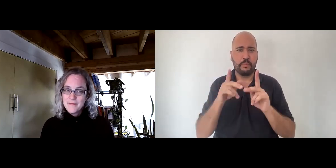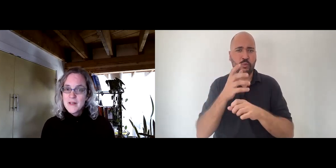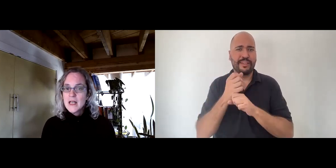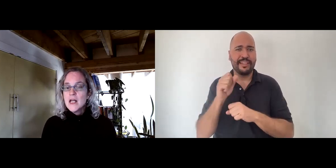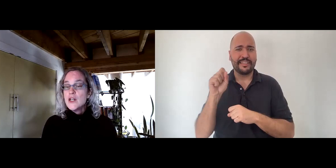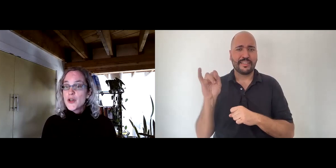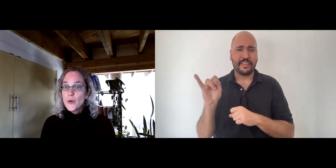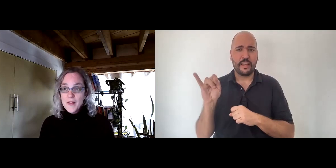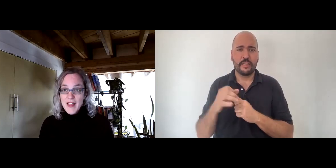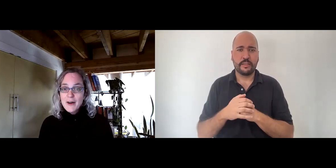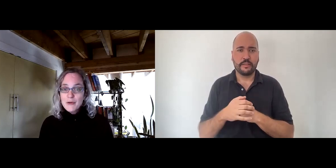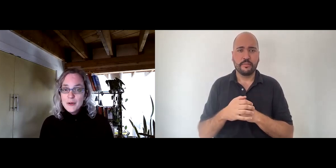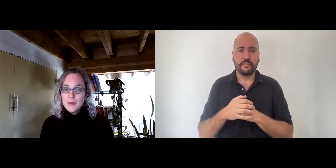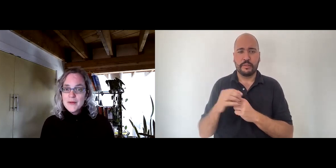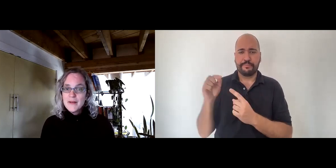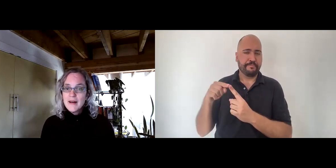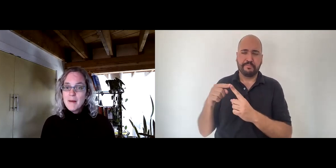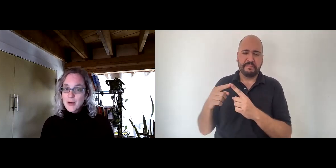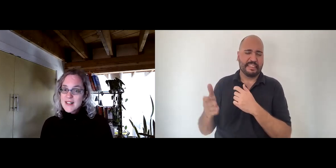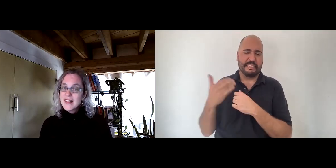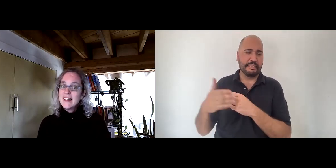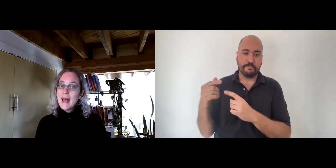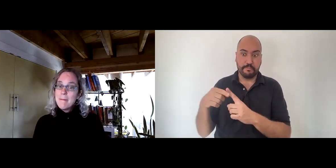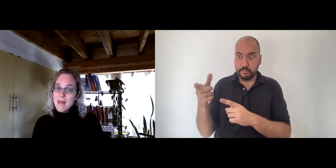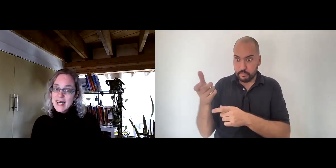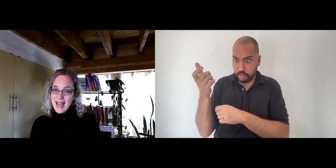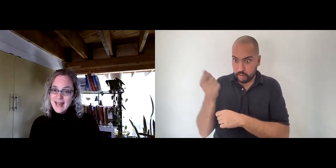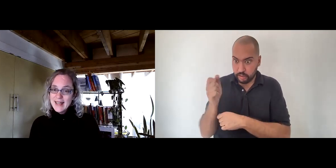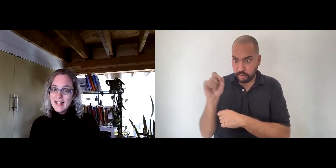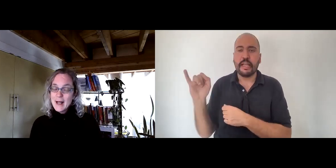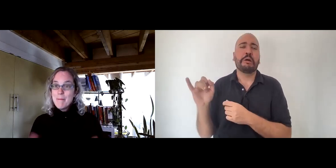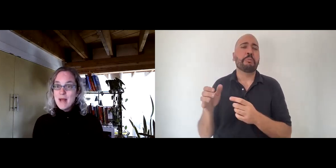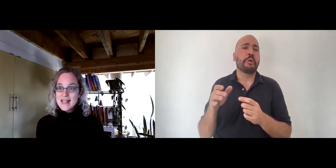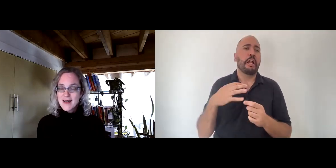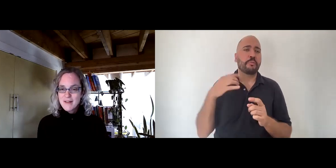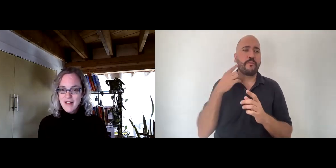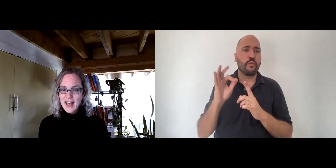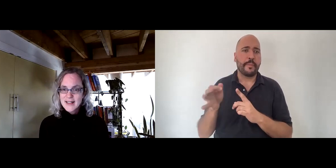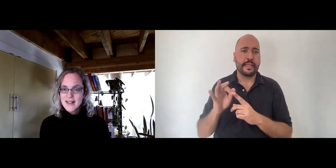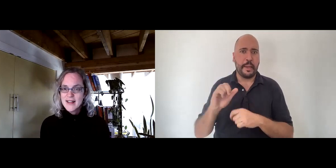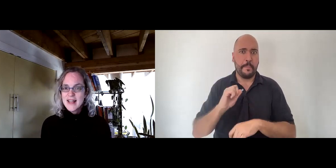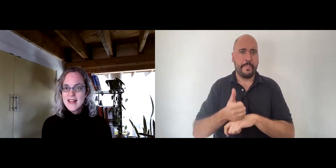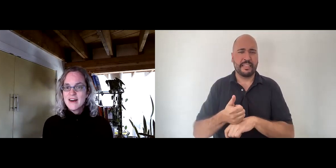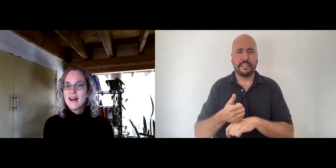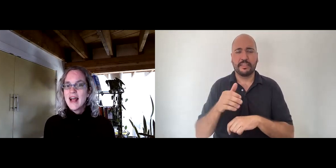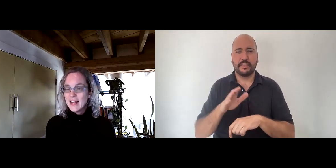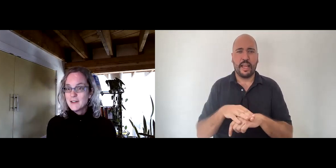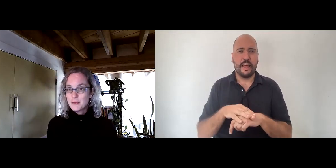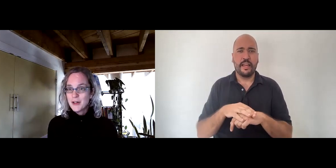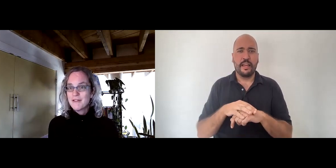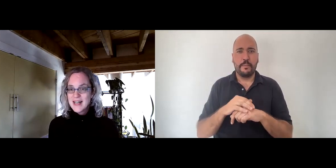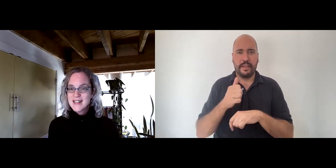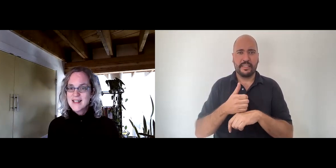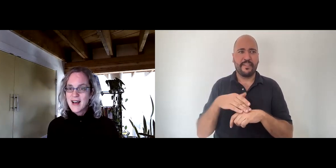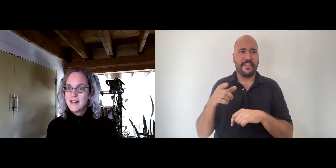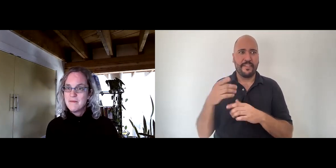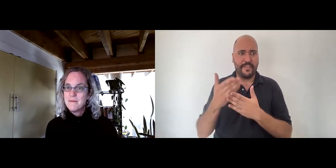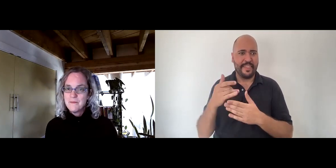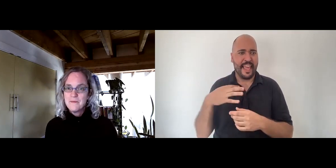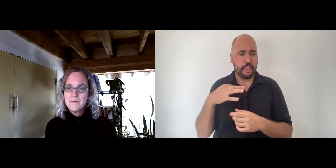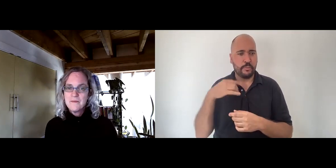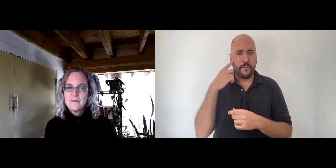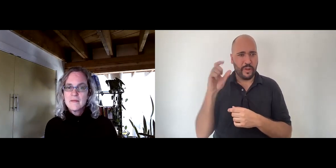So with that group, a person can get Medicaid based on the fact that they're eligible for SSI.